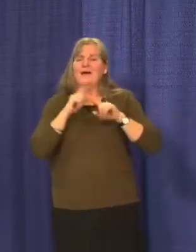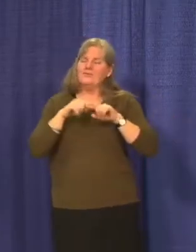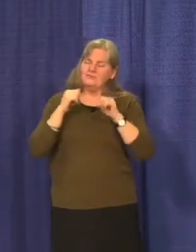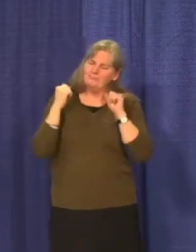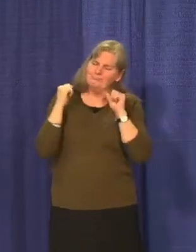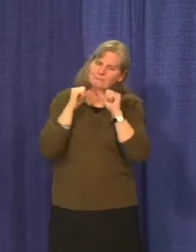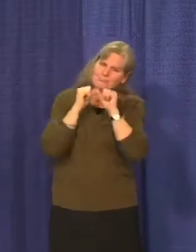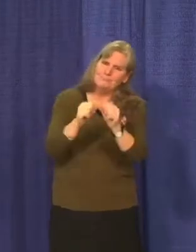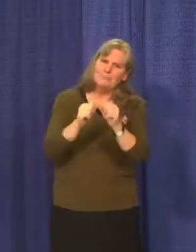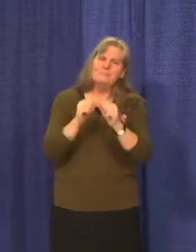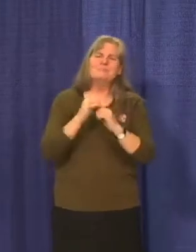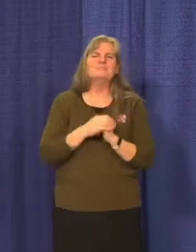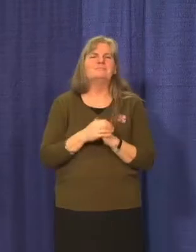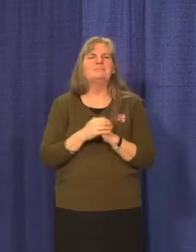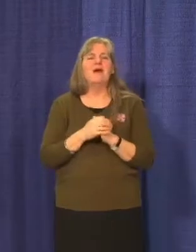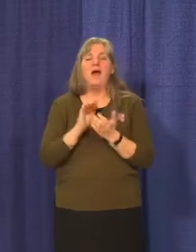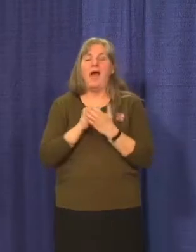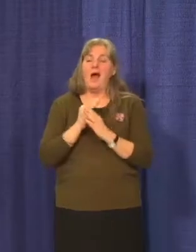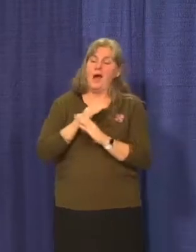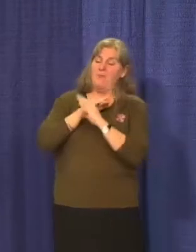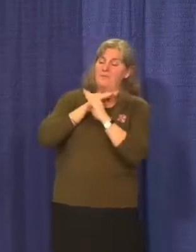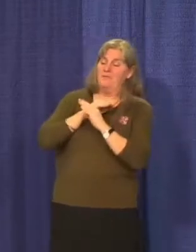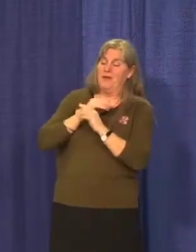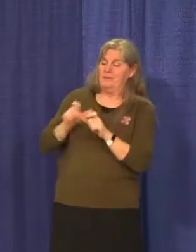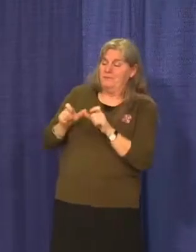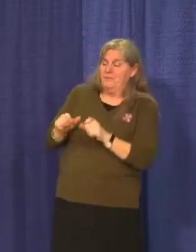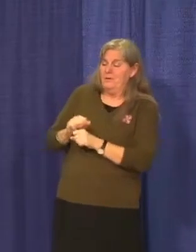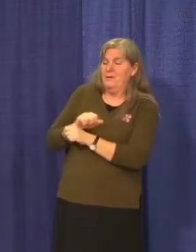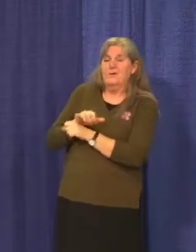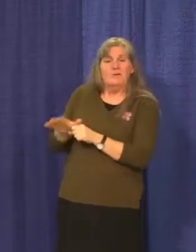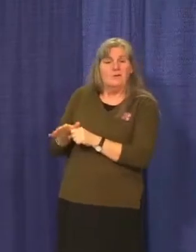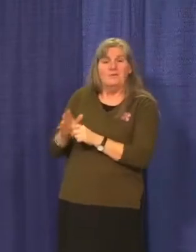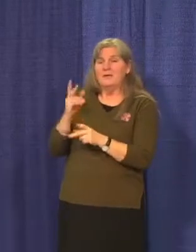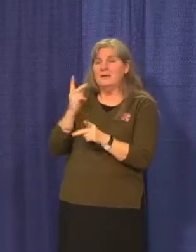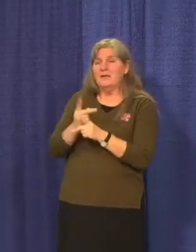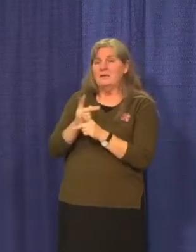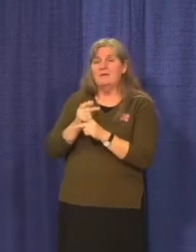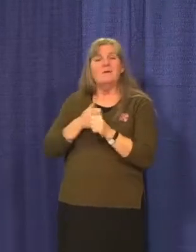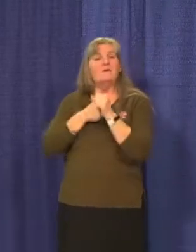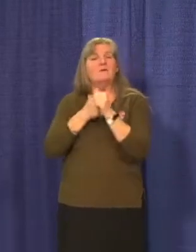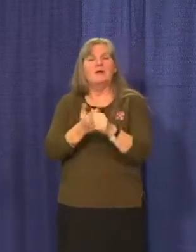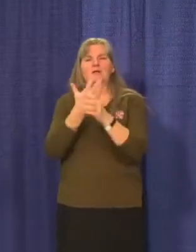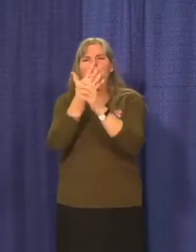The best thing that we can all do to prevent the virus from spreading and keeping ourselves safe is to practice the Safe